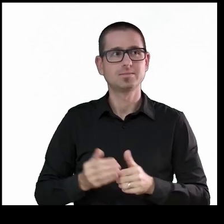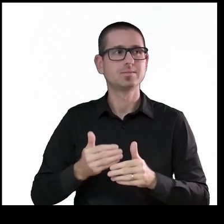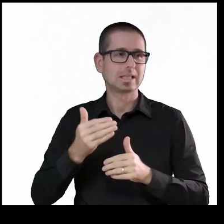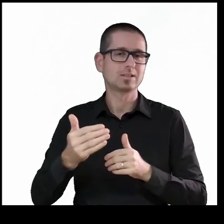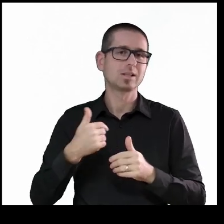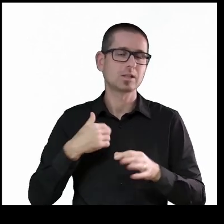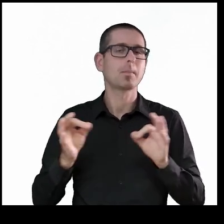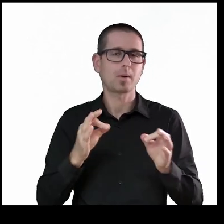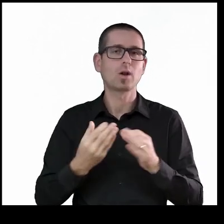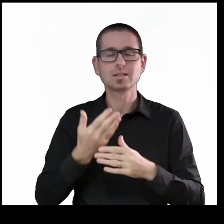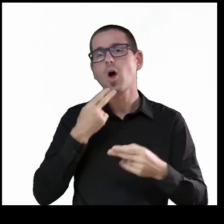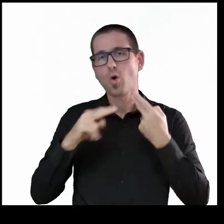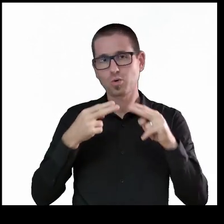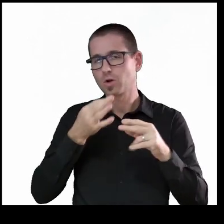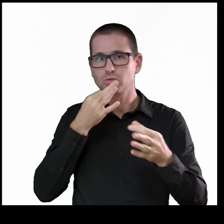I'm sure that people will.